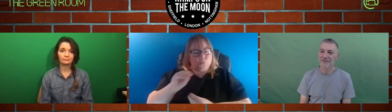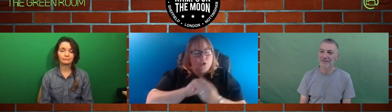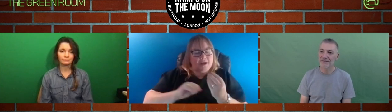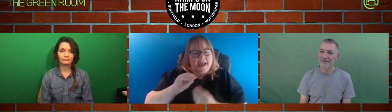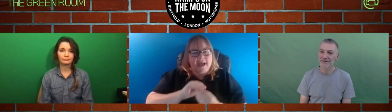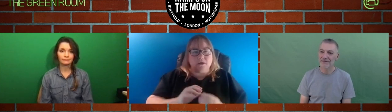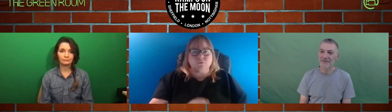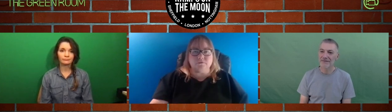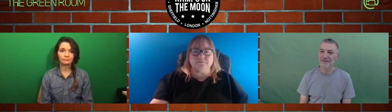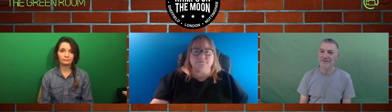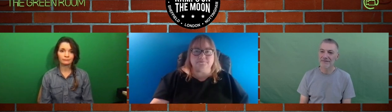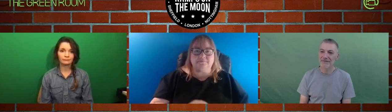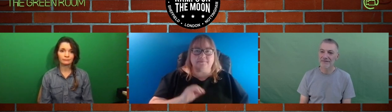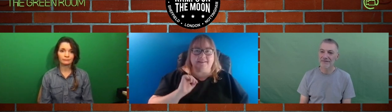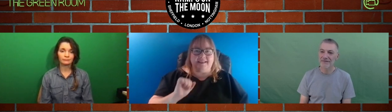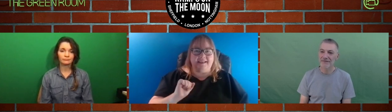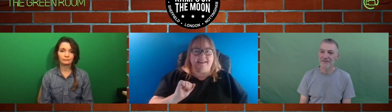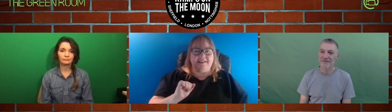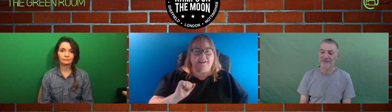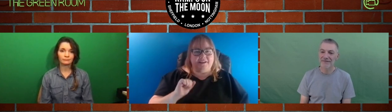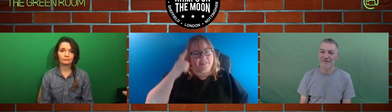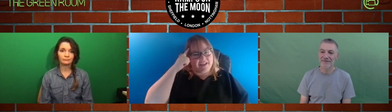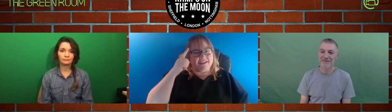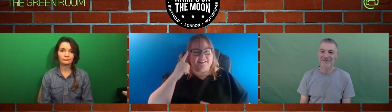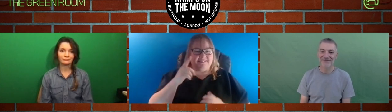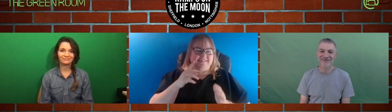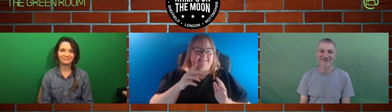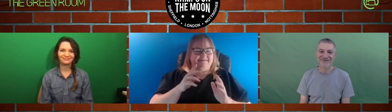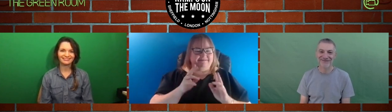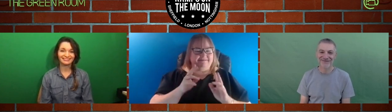times by three. How much time do you think you need times it by three.